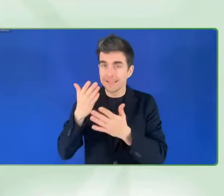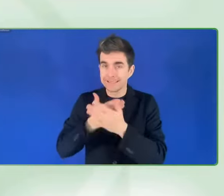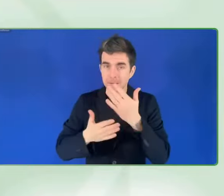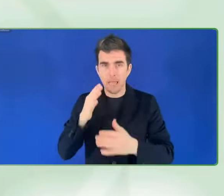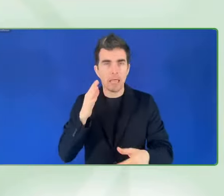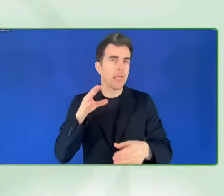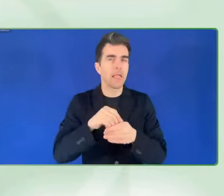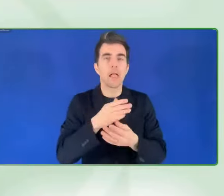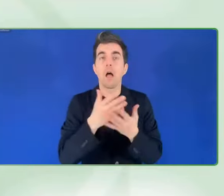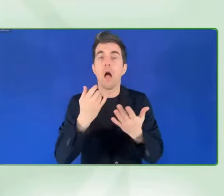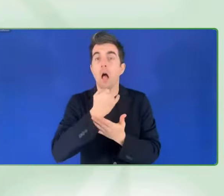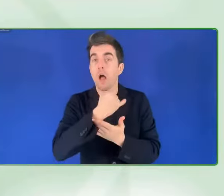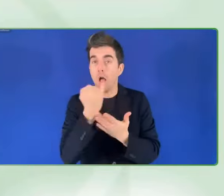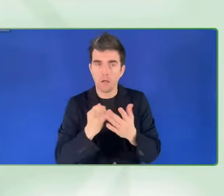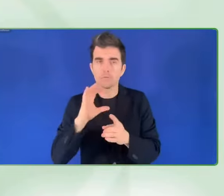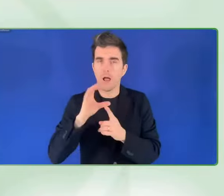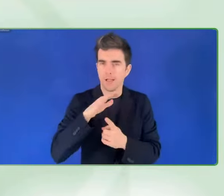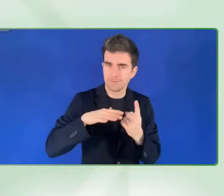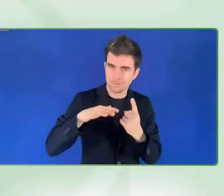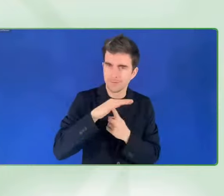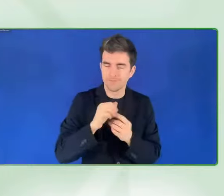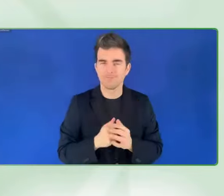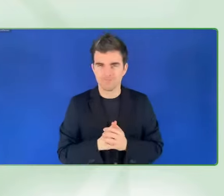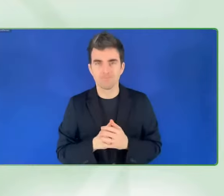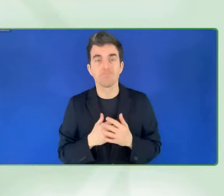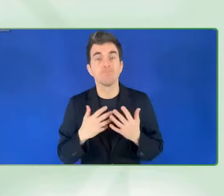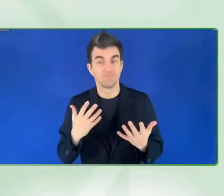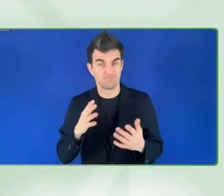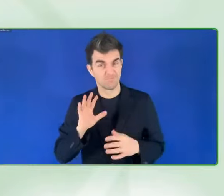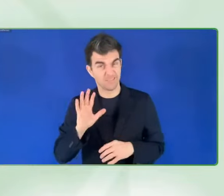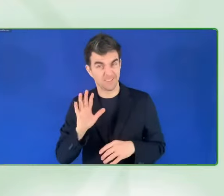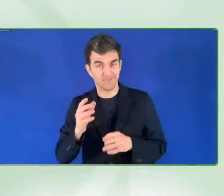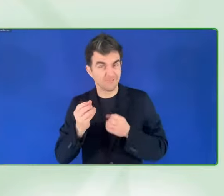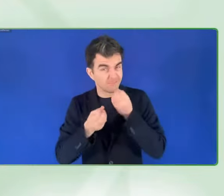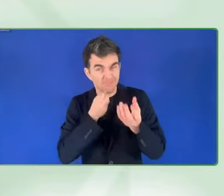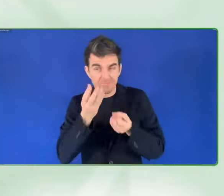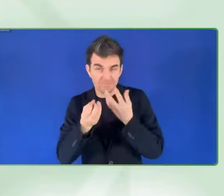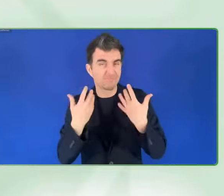Thank you, Claudia and Natalia, as you already mentioned now, it is time to raise some questions.